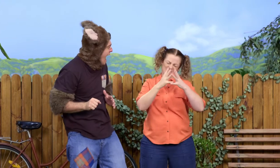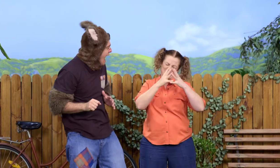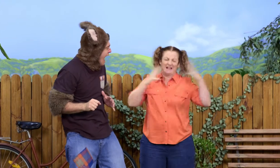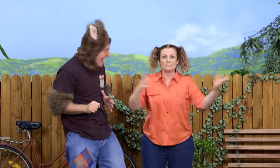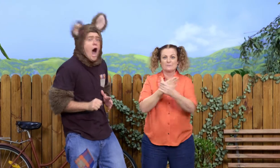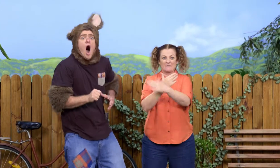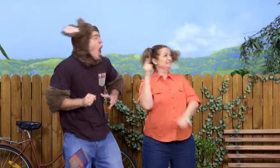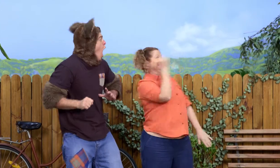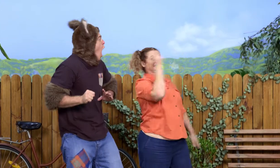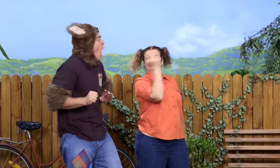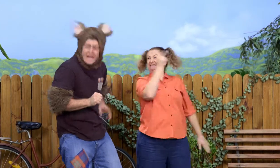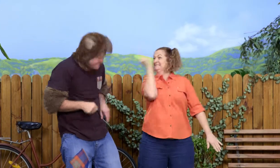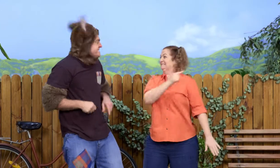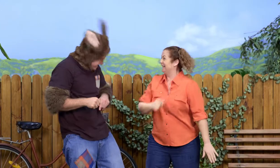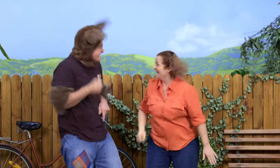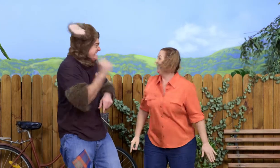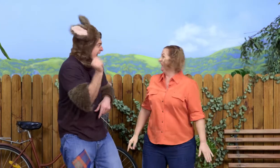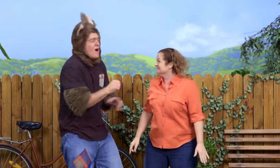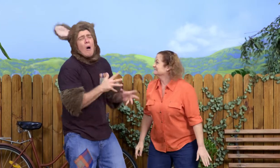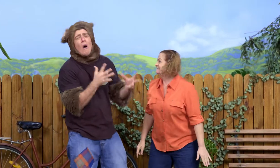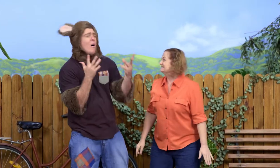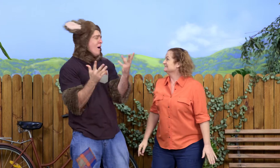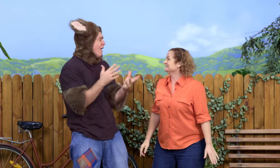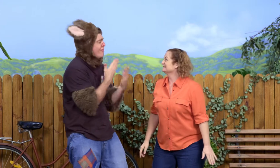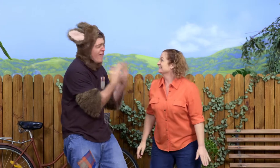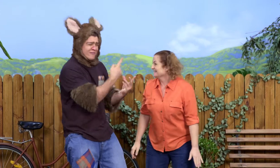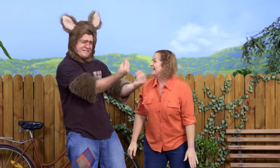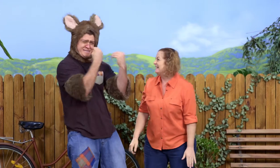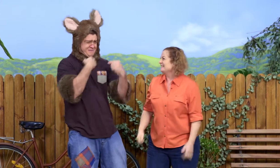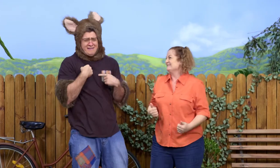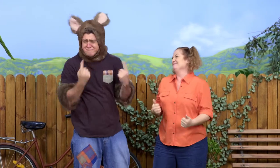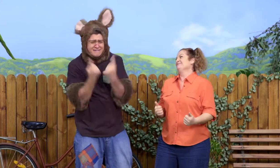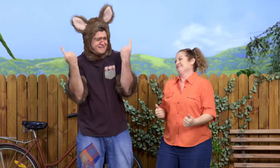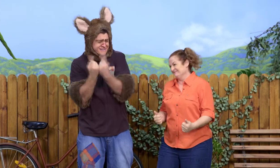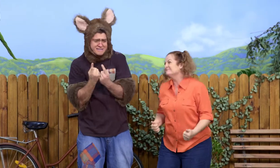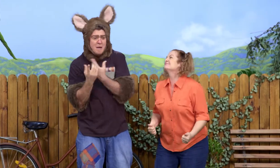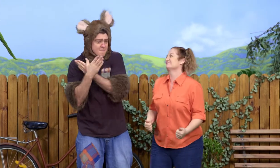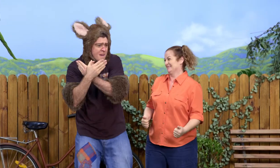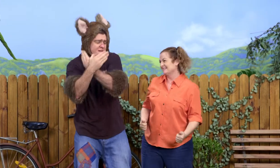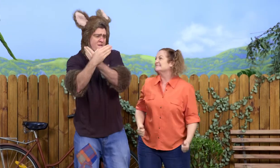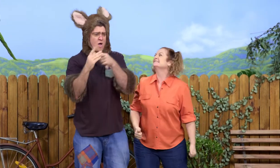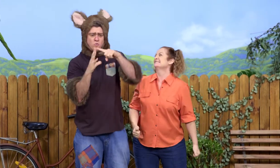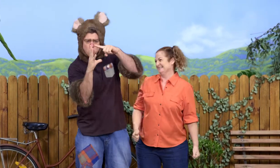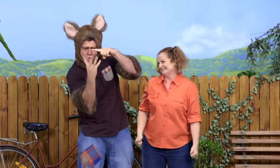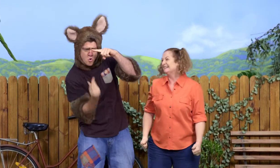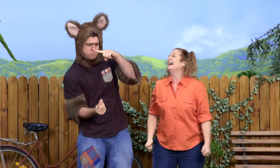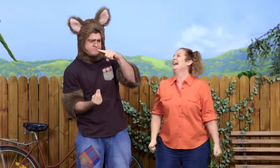That would have to be the world's biggest butterfly. Yes! Oh, Sally, thank you so much for teaching me about butterflies and pupas